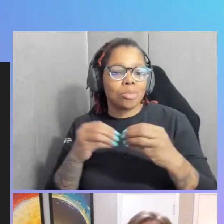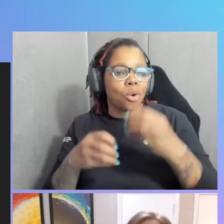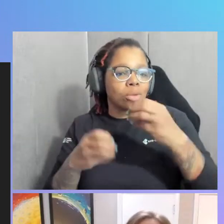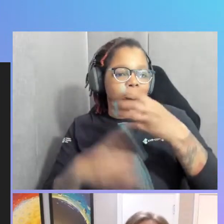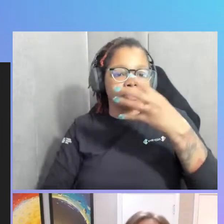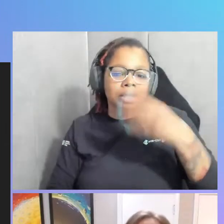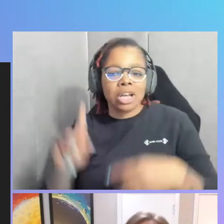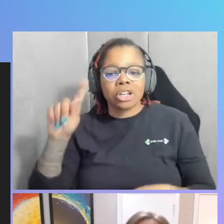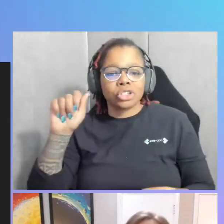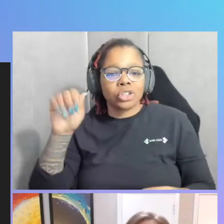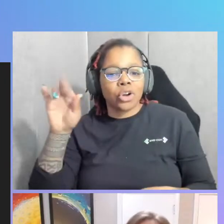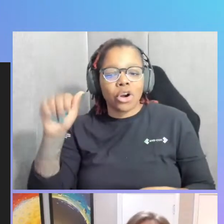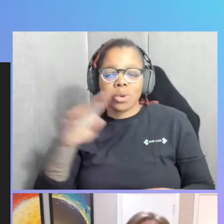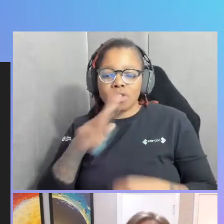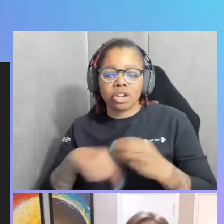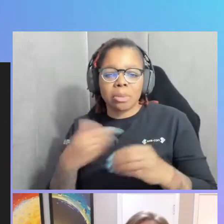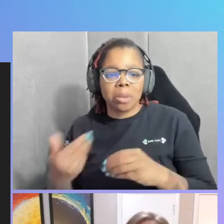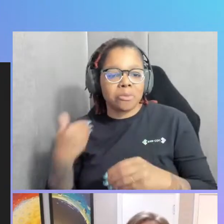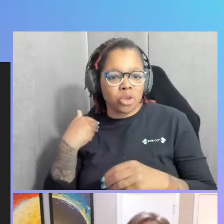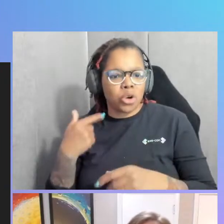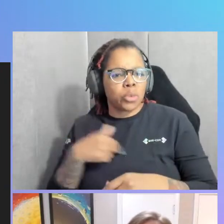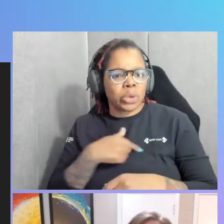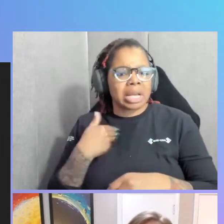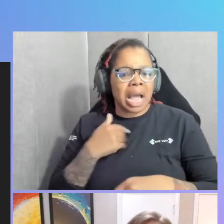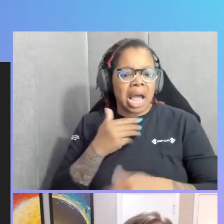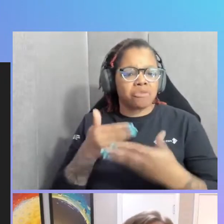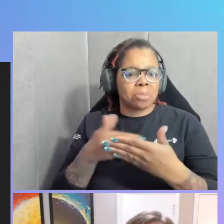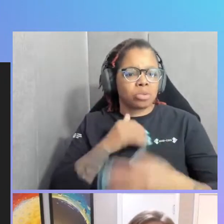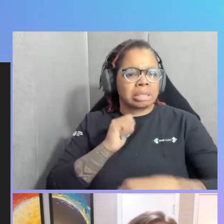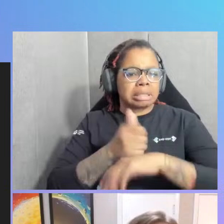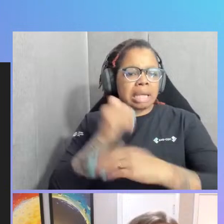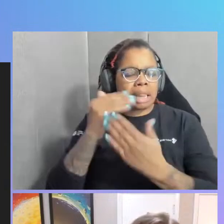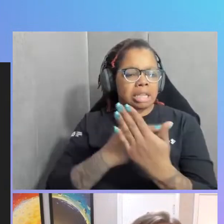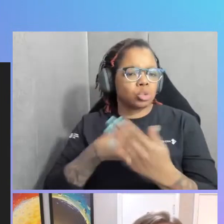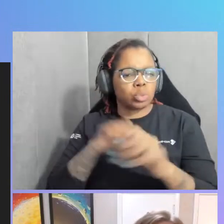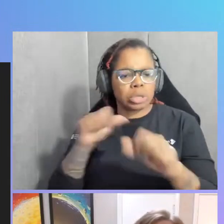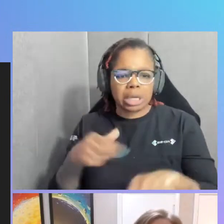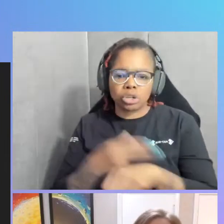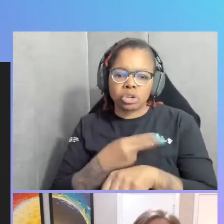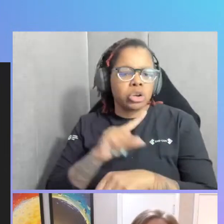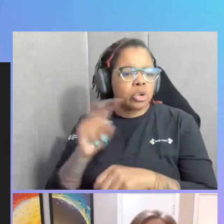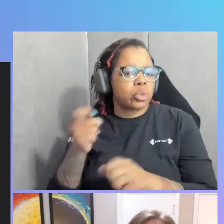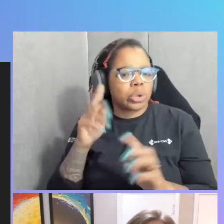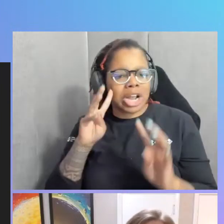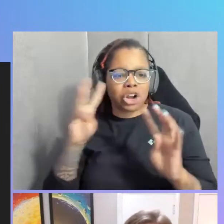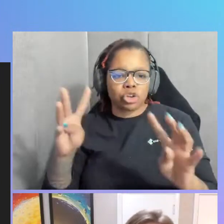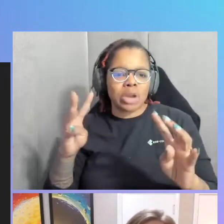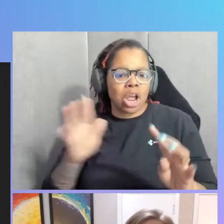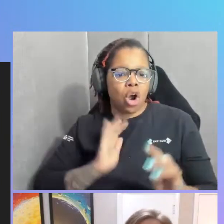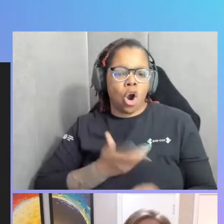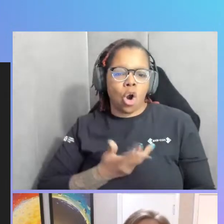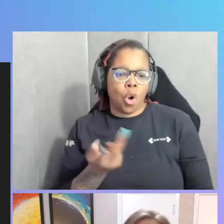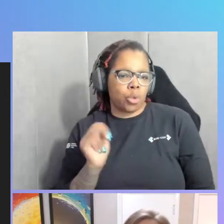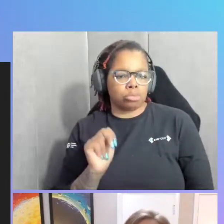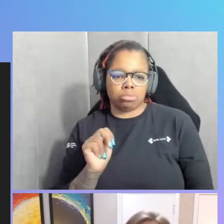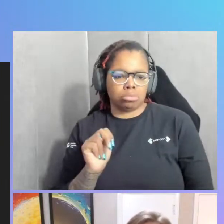before, there is a predefined list of these roles that we can use. We can't create custom